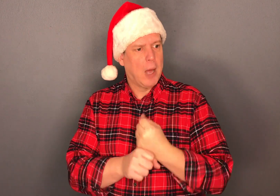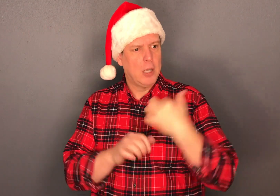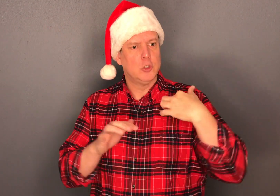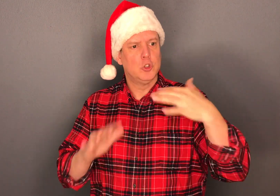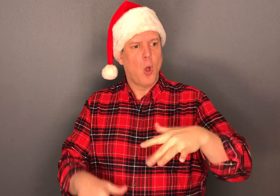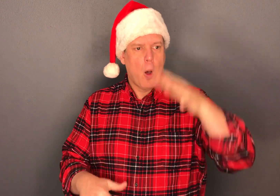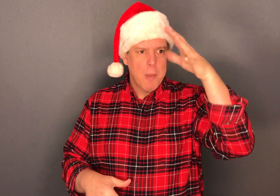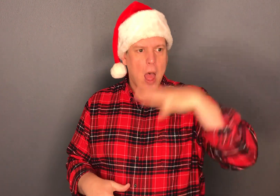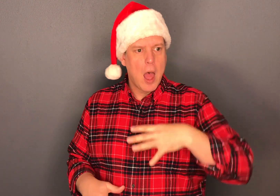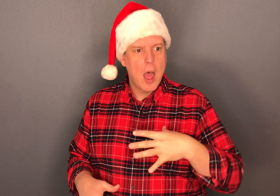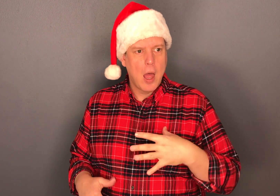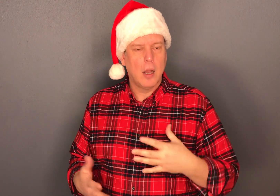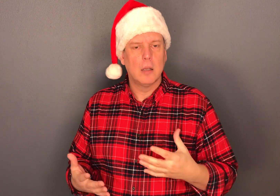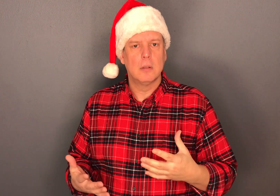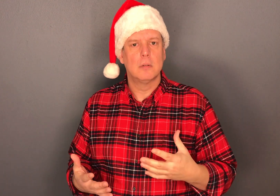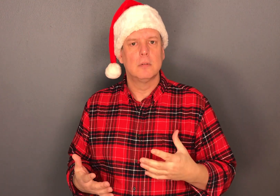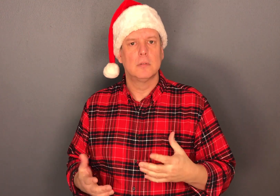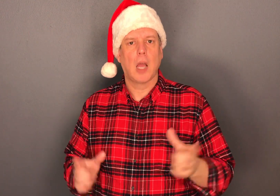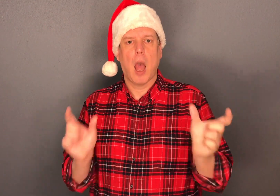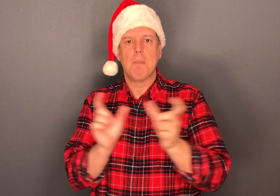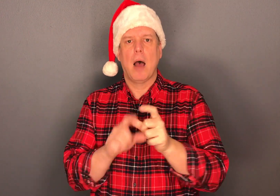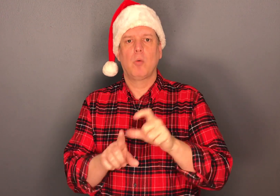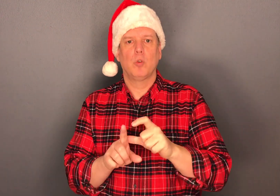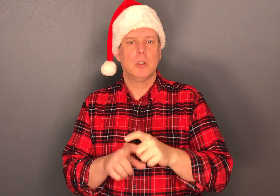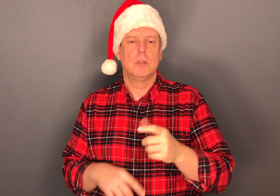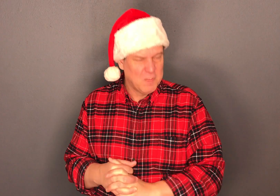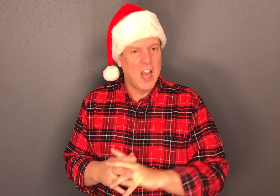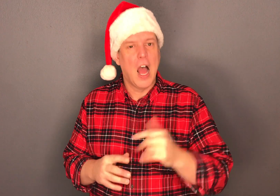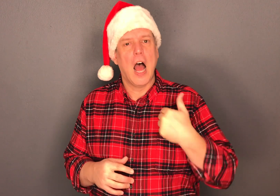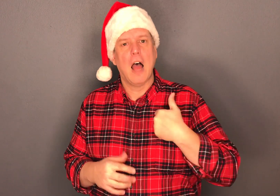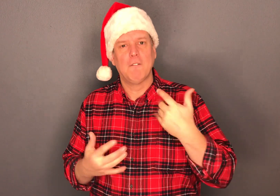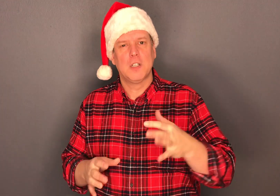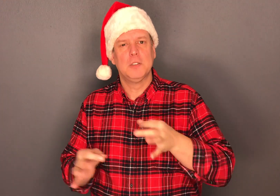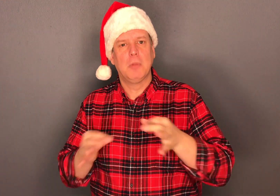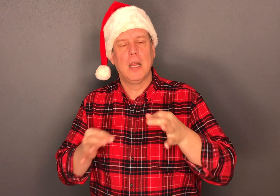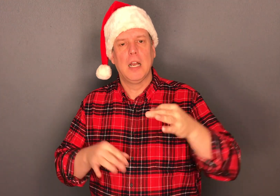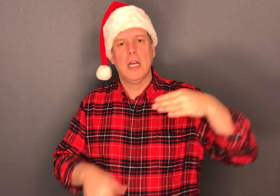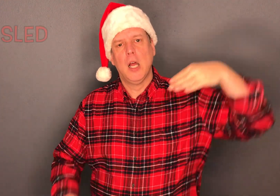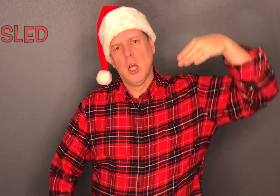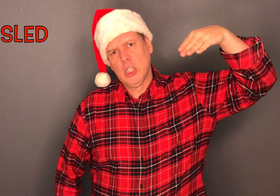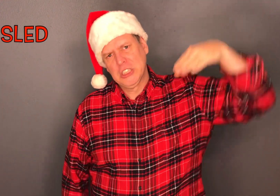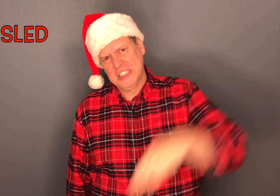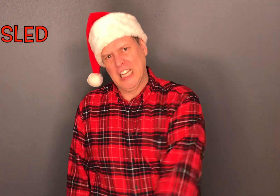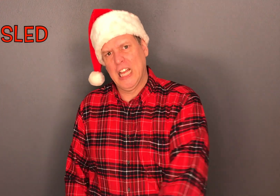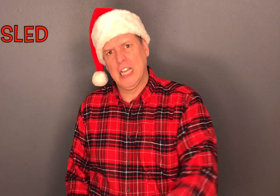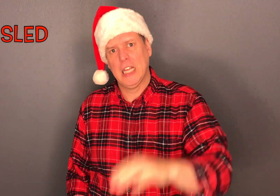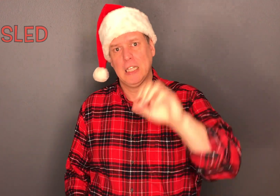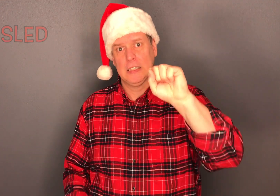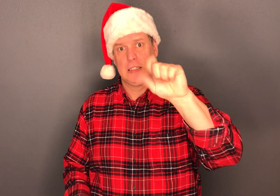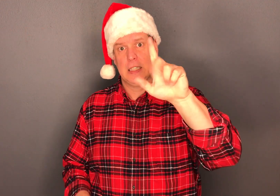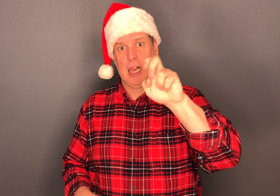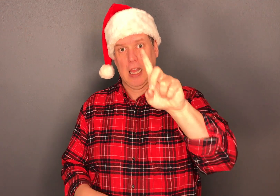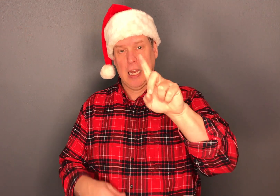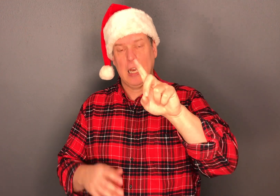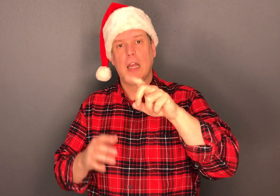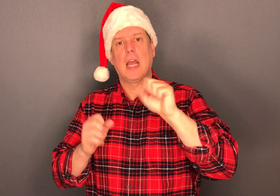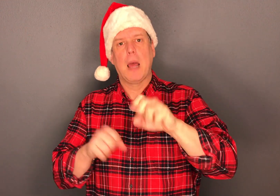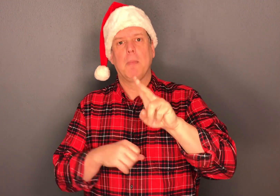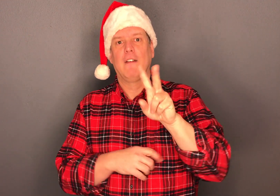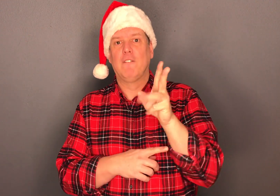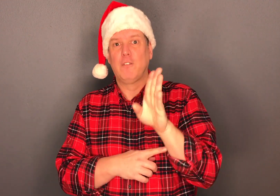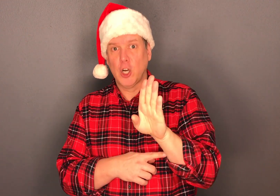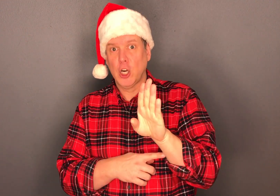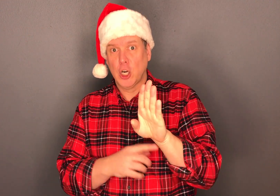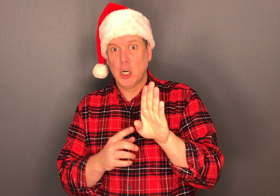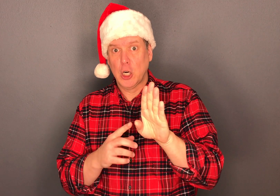I made a snowman you can it's a compound word and I explained sled already and